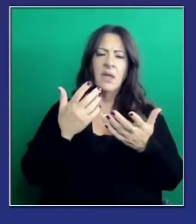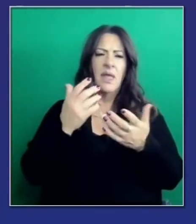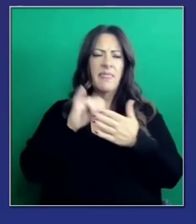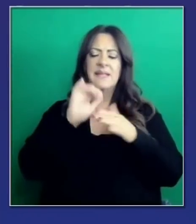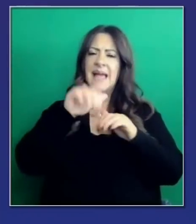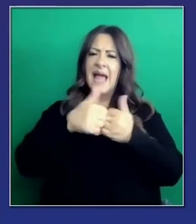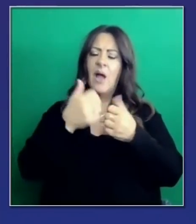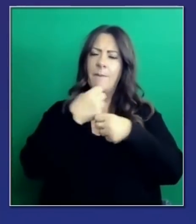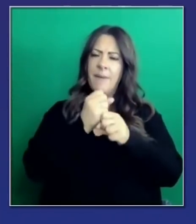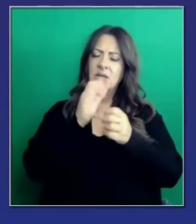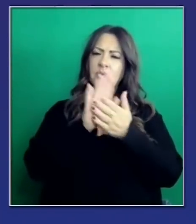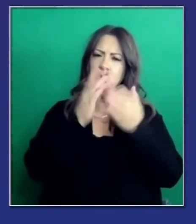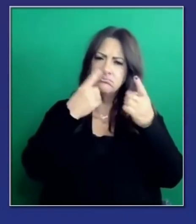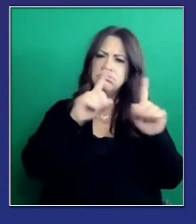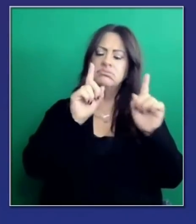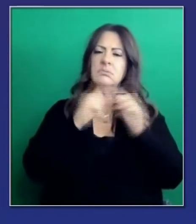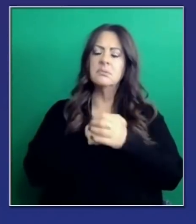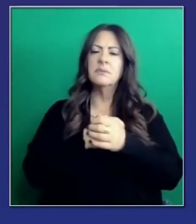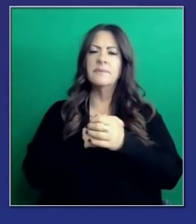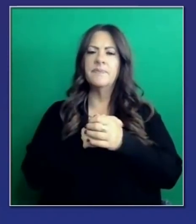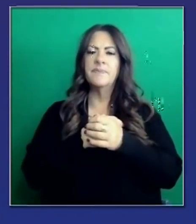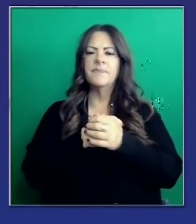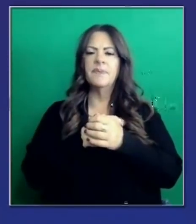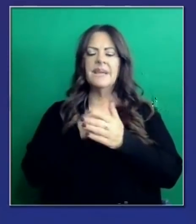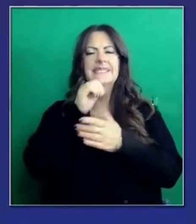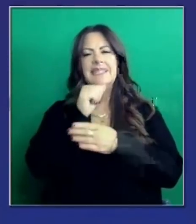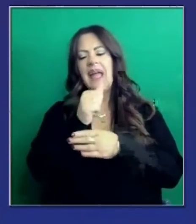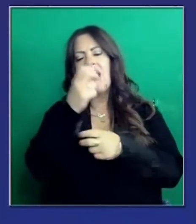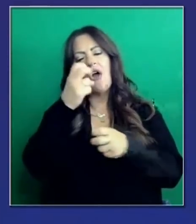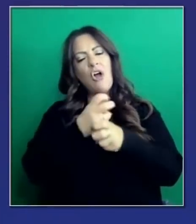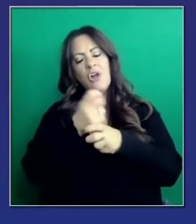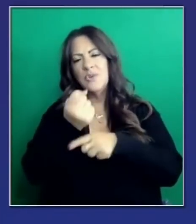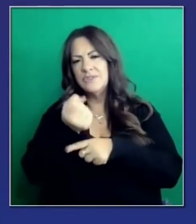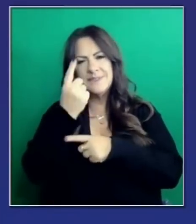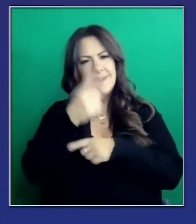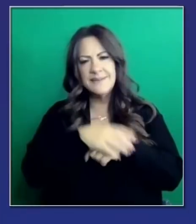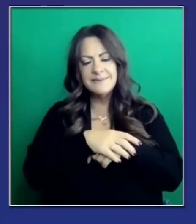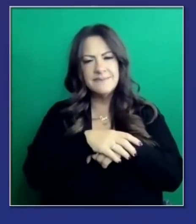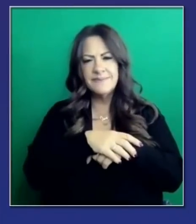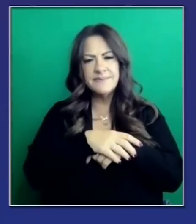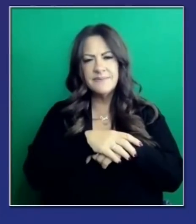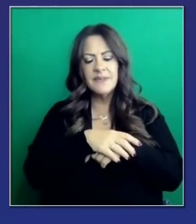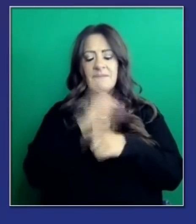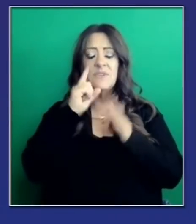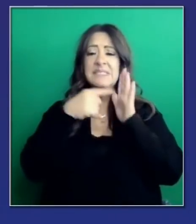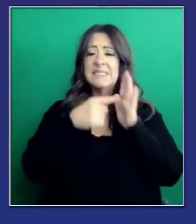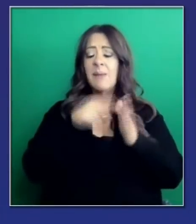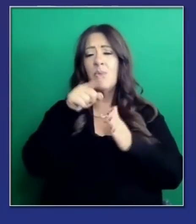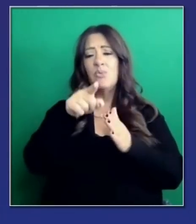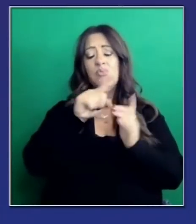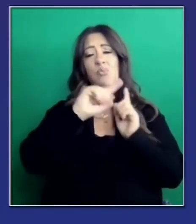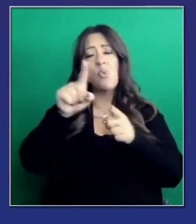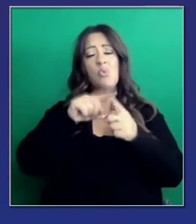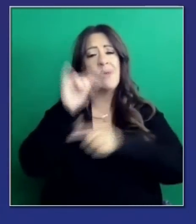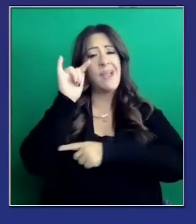SYSTEM, AND OUR TEACHERS. IT IS SO FOUNDATIONAL AND CRITICAL NOT TO EVER BE FORGOTTEN AS IT RELATES TO MAKING SCHOOLS WORK.